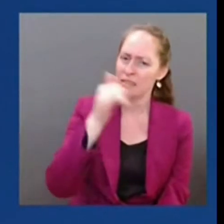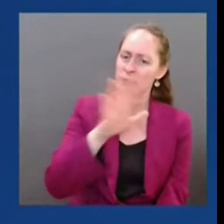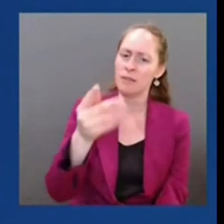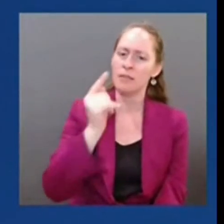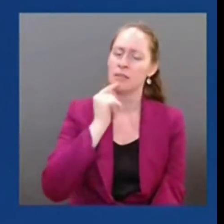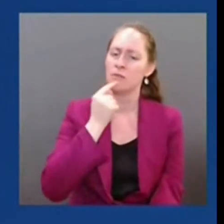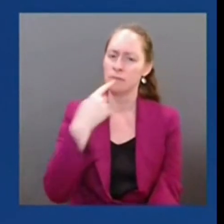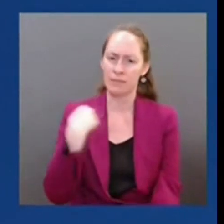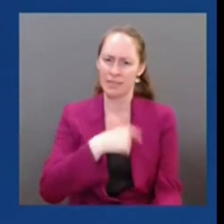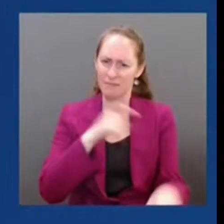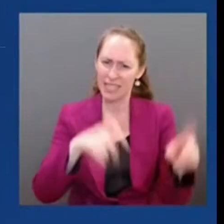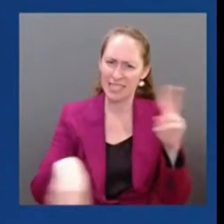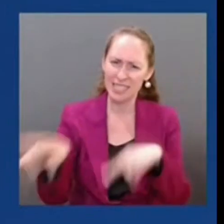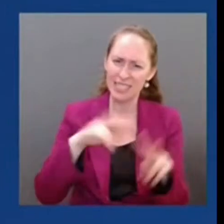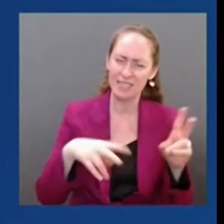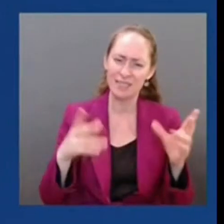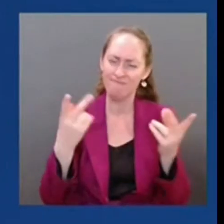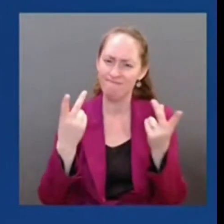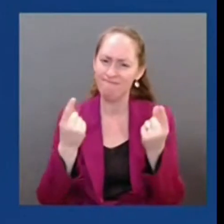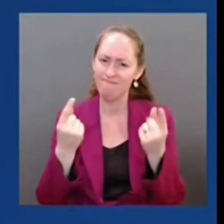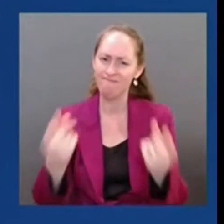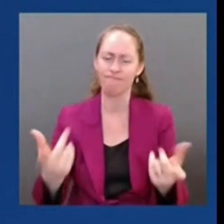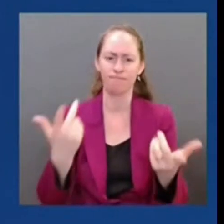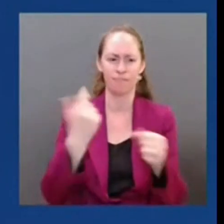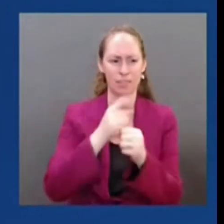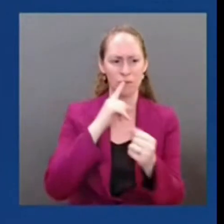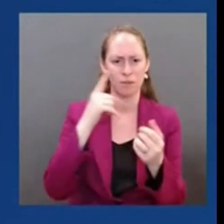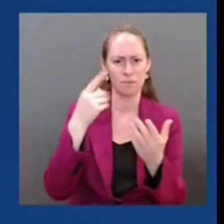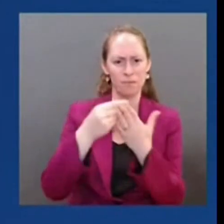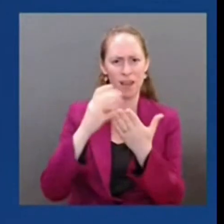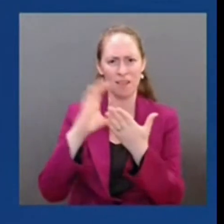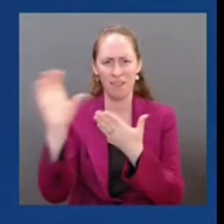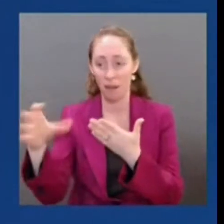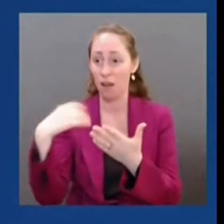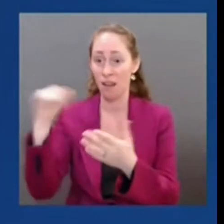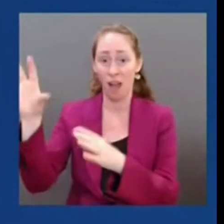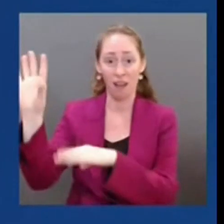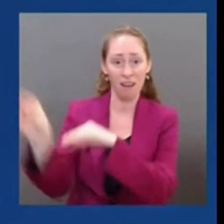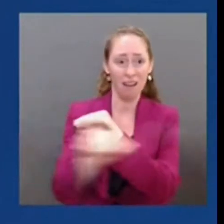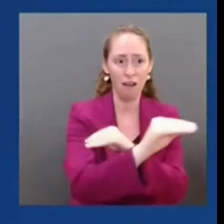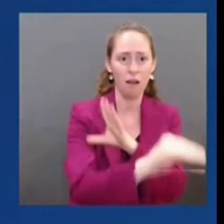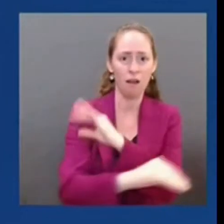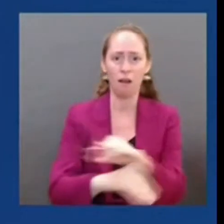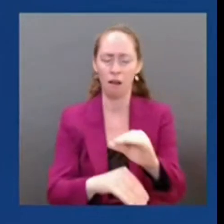ARE LOOKING ACROSS THE OTHER PROGRAMS WE HAVE, THE MONIES WE HAVE FOR OTHER THINGS AND